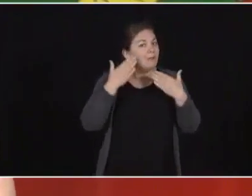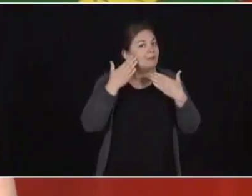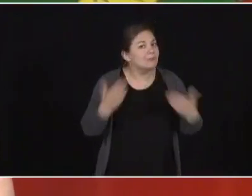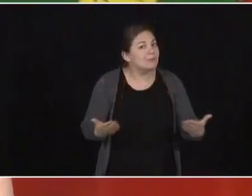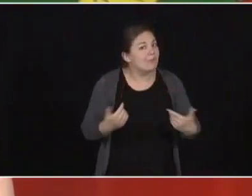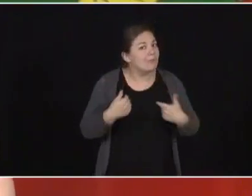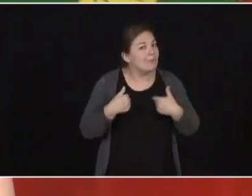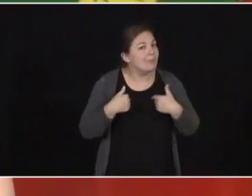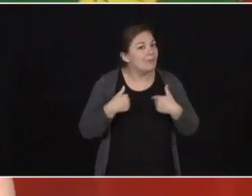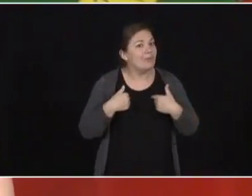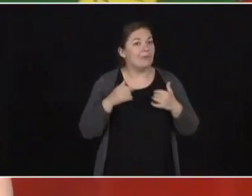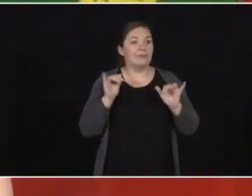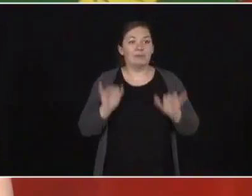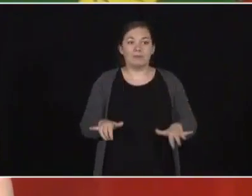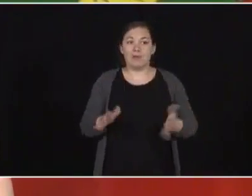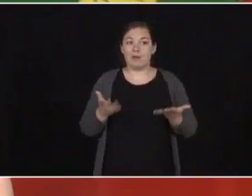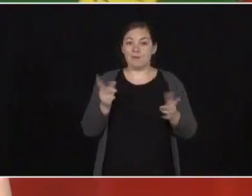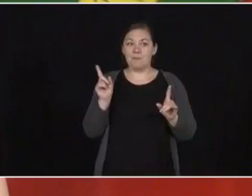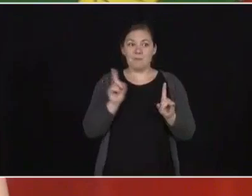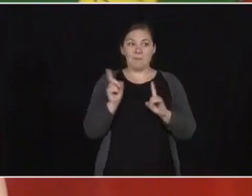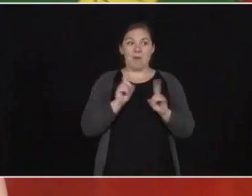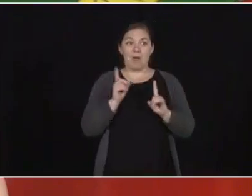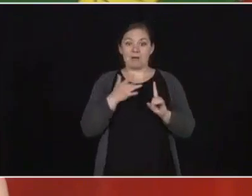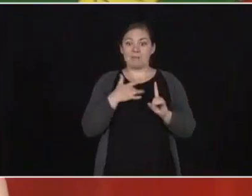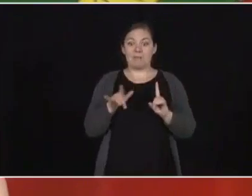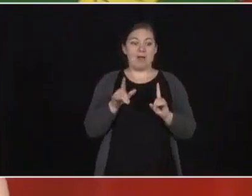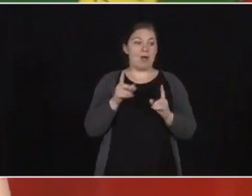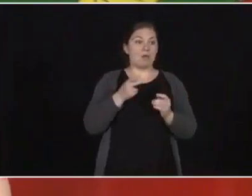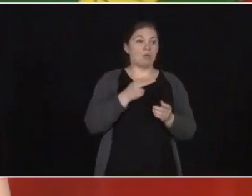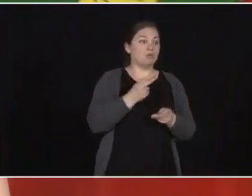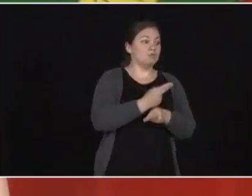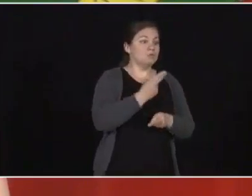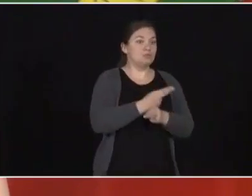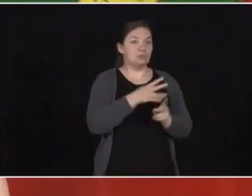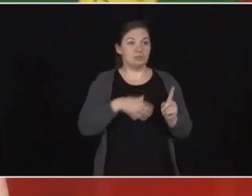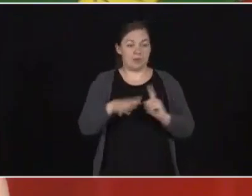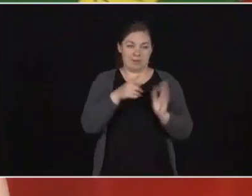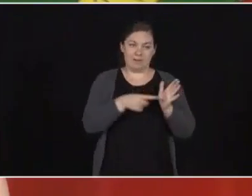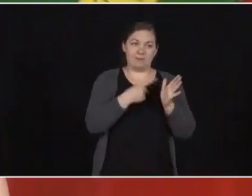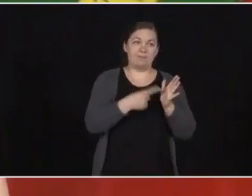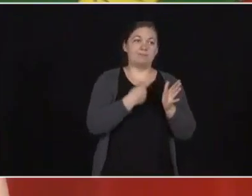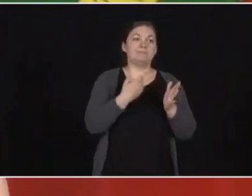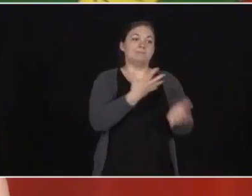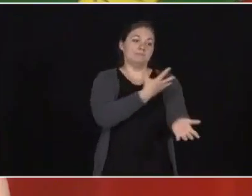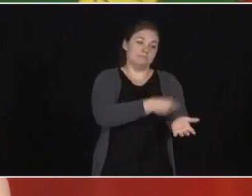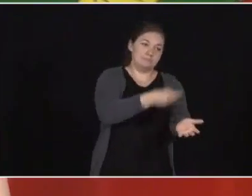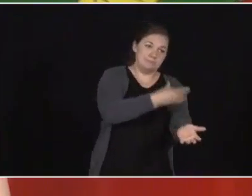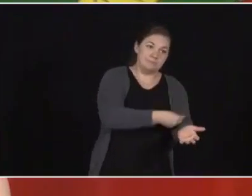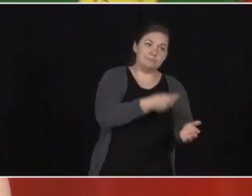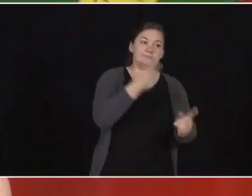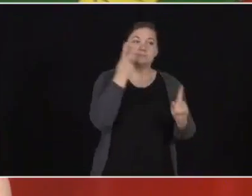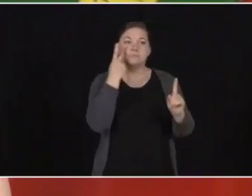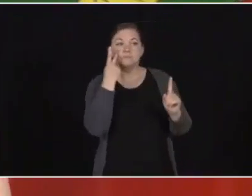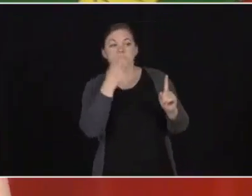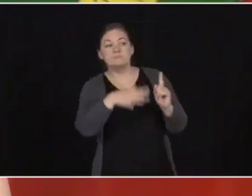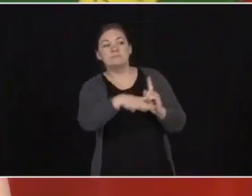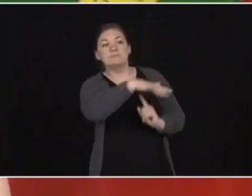not something that is understood or recommended. But we will learn board over the coming months. Where it is being used is there's testing in a